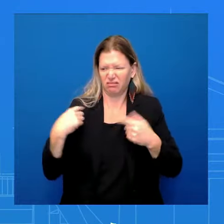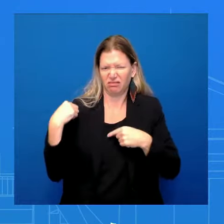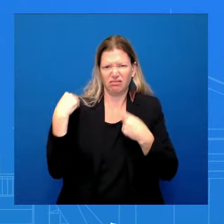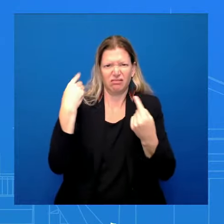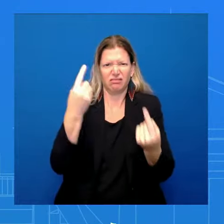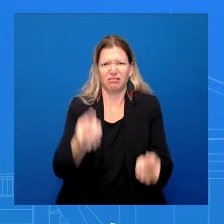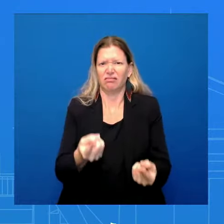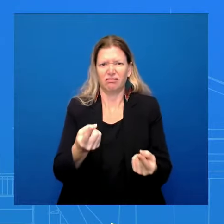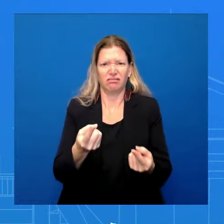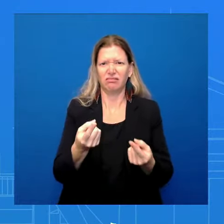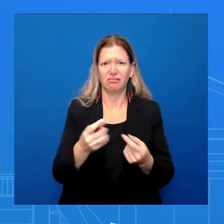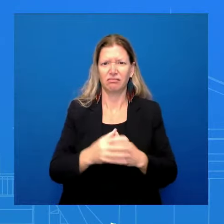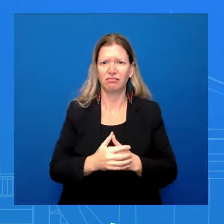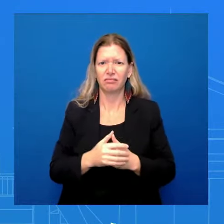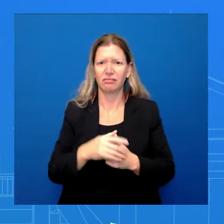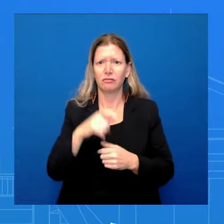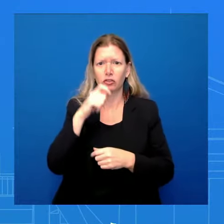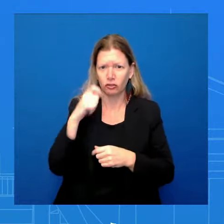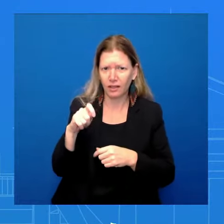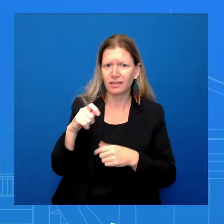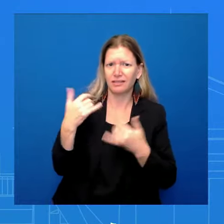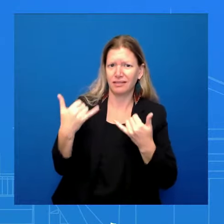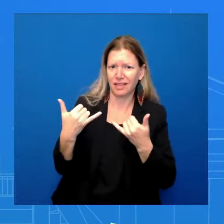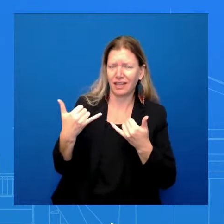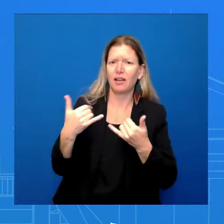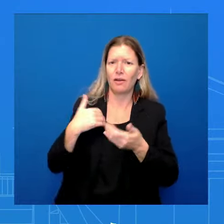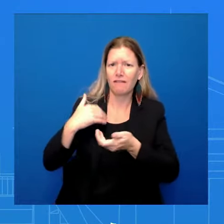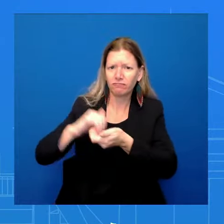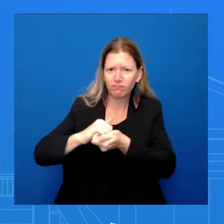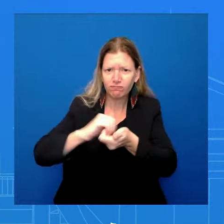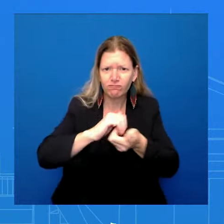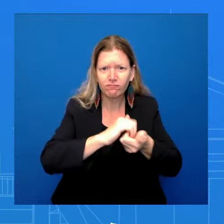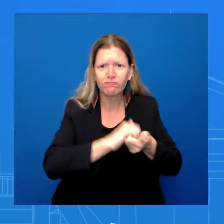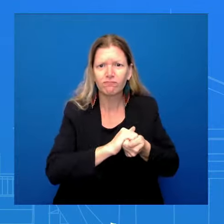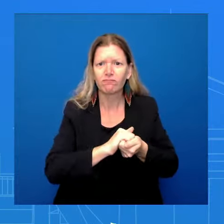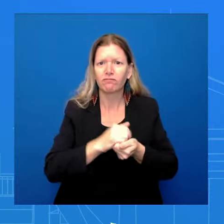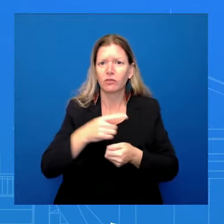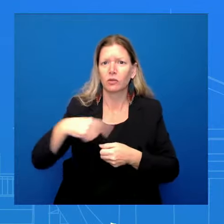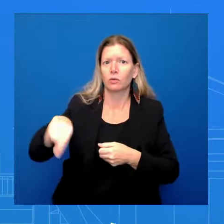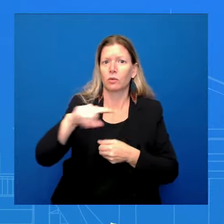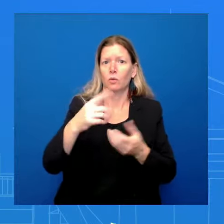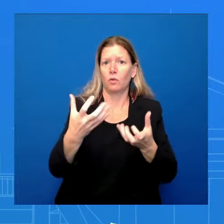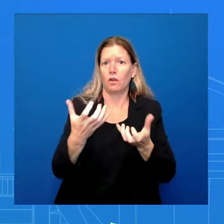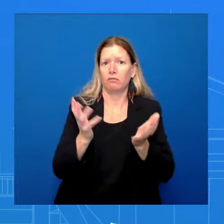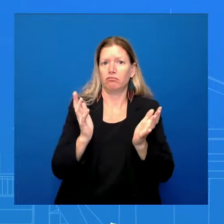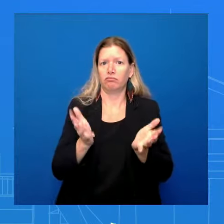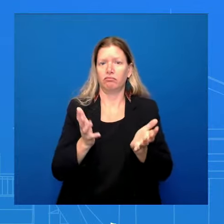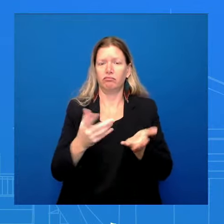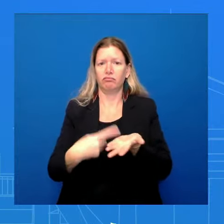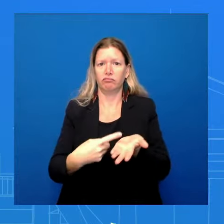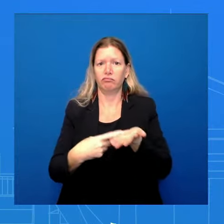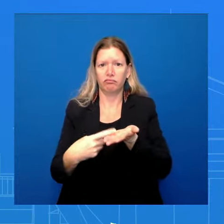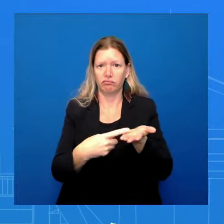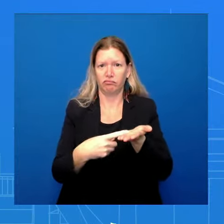So mainly, what they wanted to talk to me about in the aftermath of the G20 was: What was the nature of the conversation in the room?